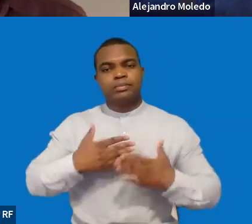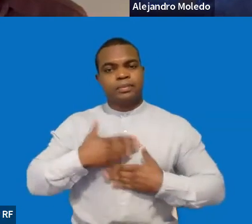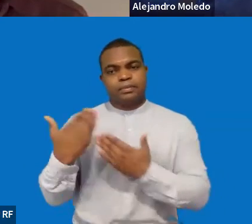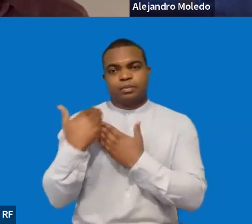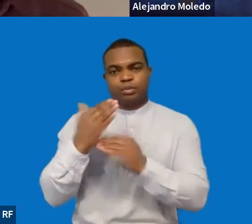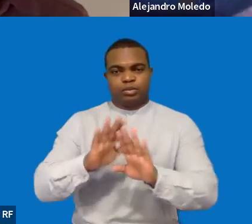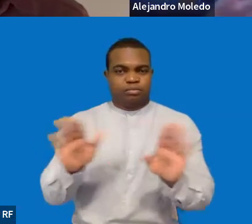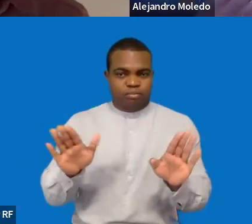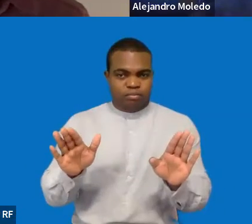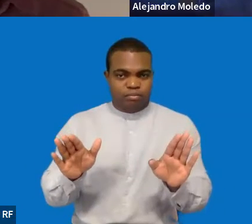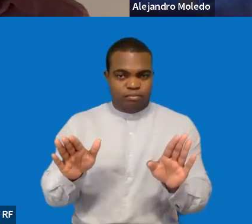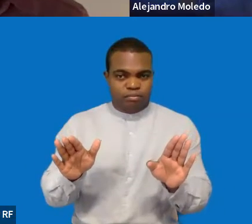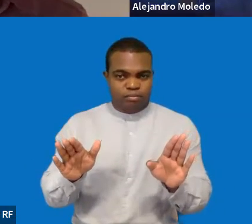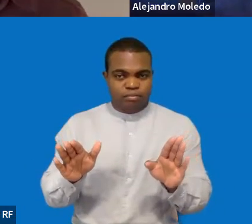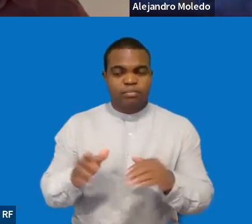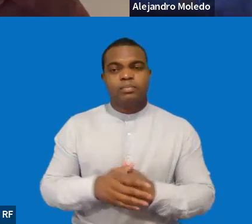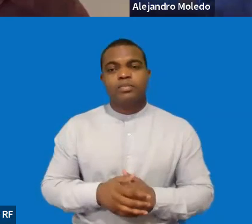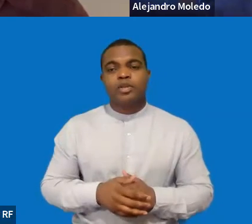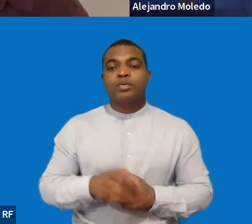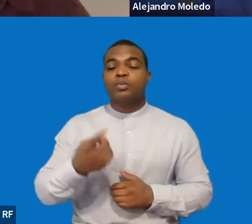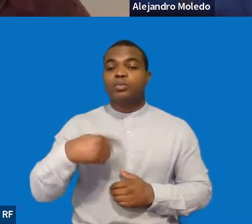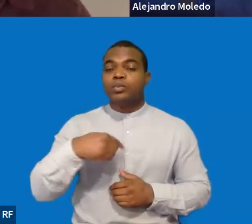that allows member states